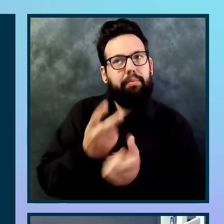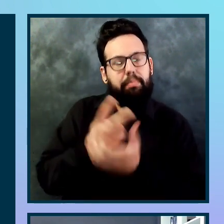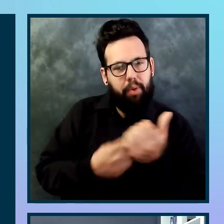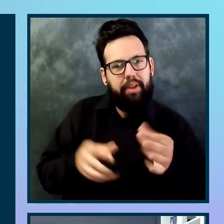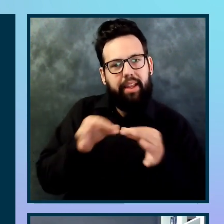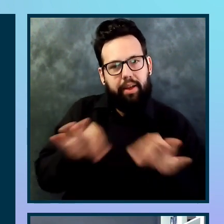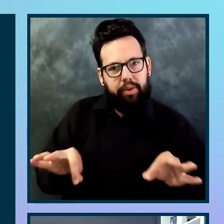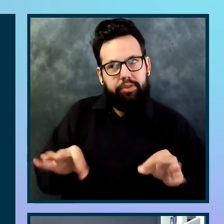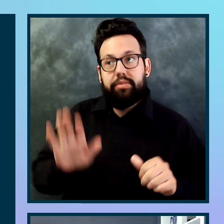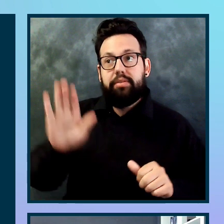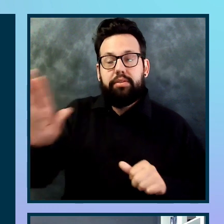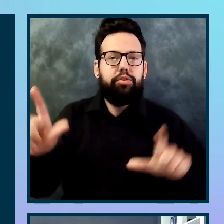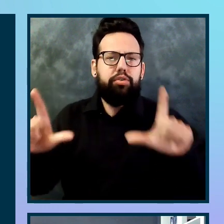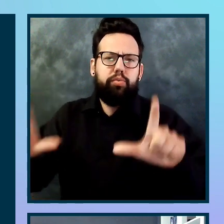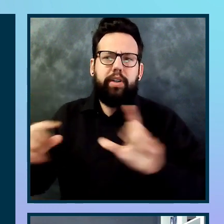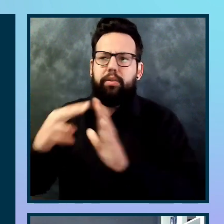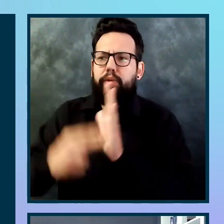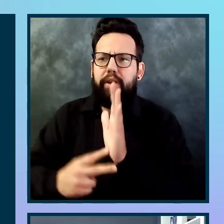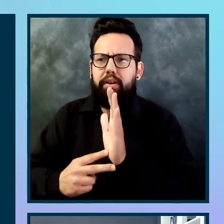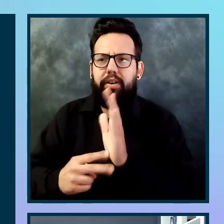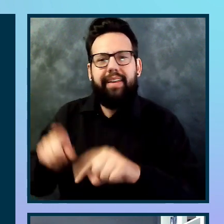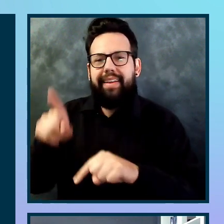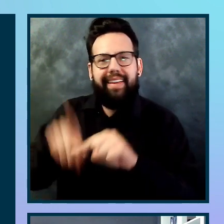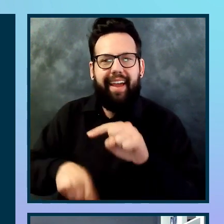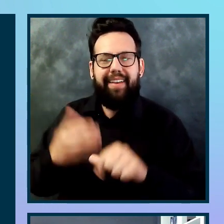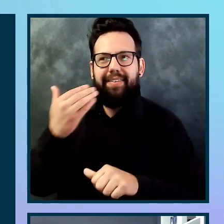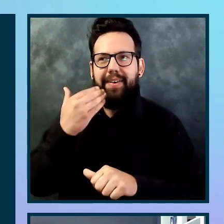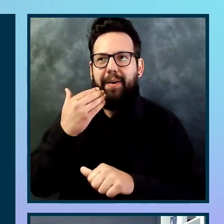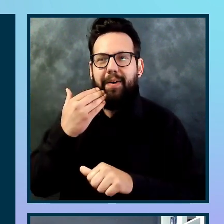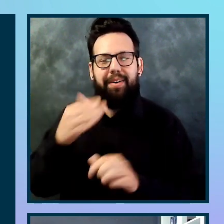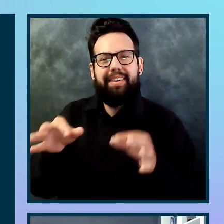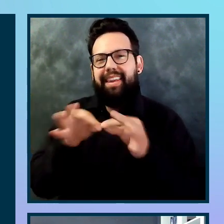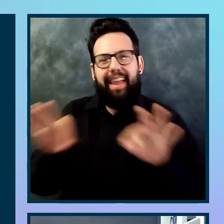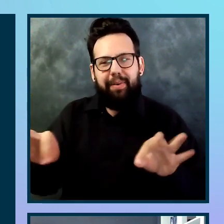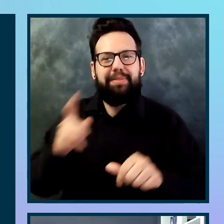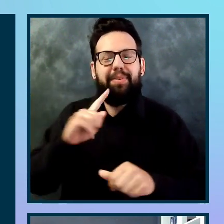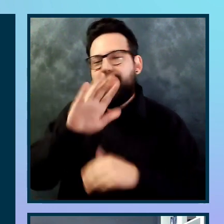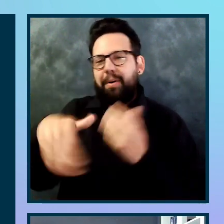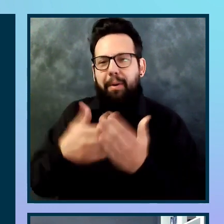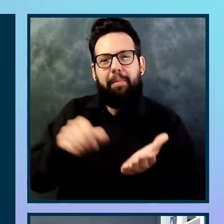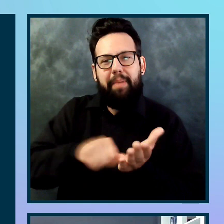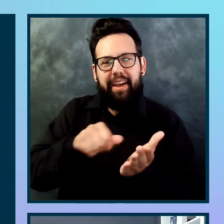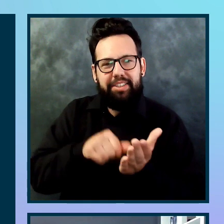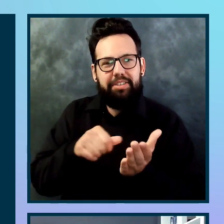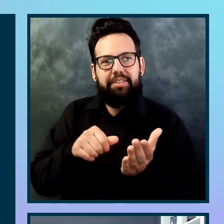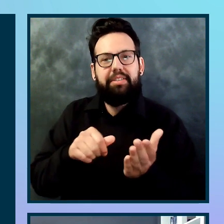they can know what the language is in the entire page, but that language of those words needs to come in